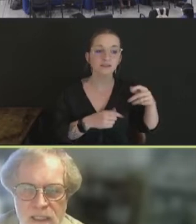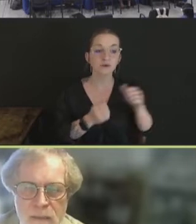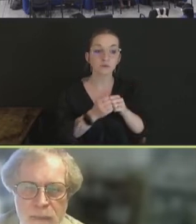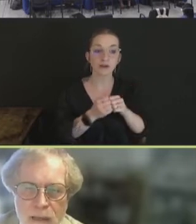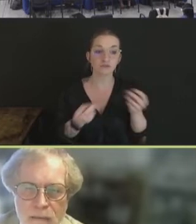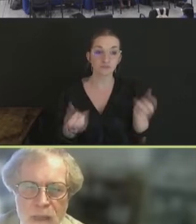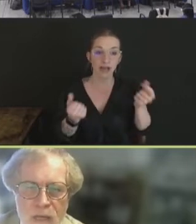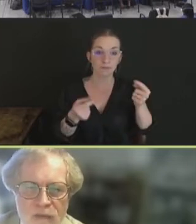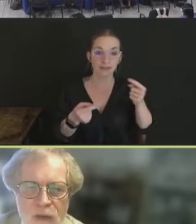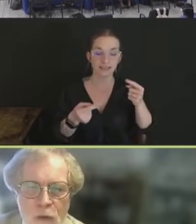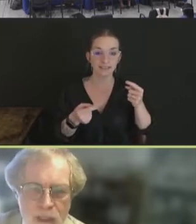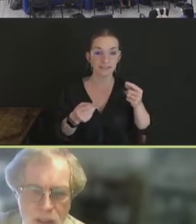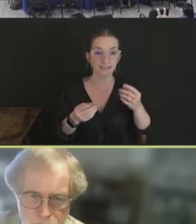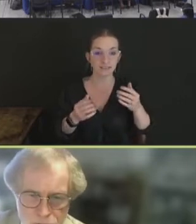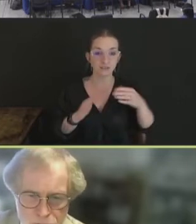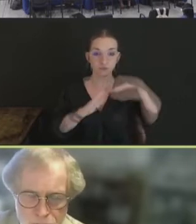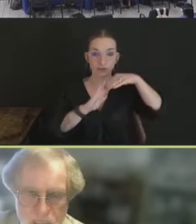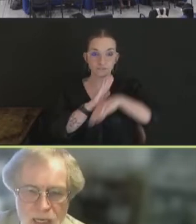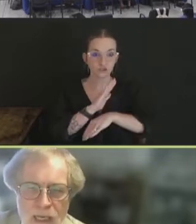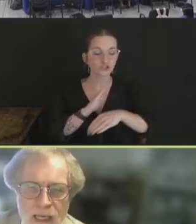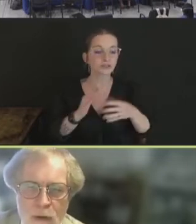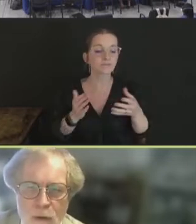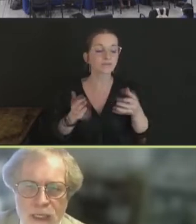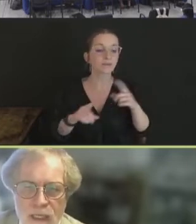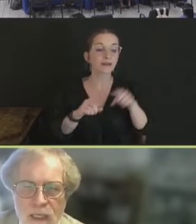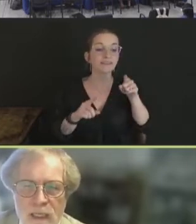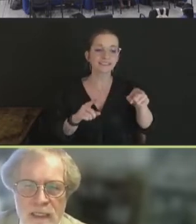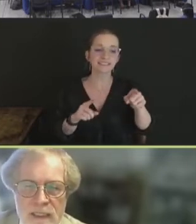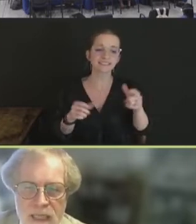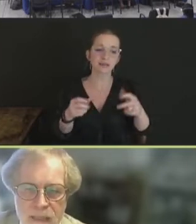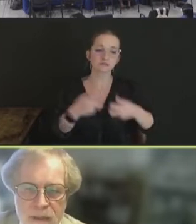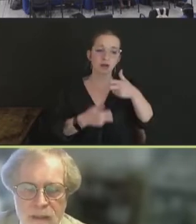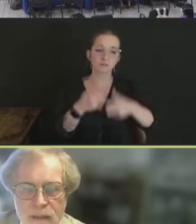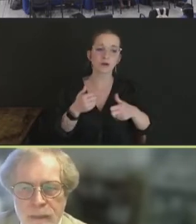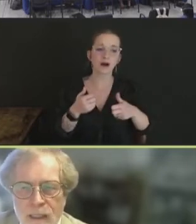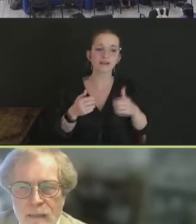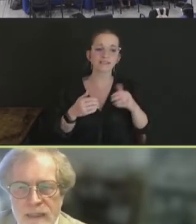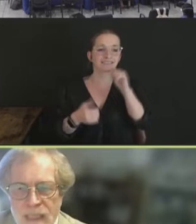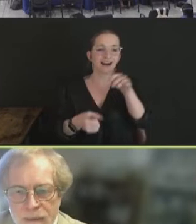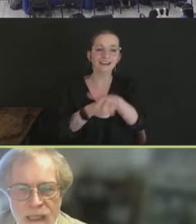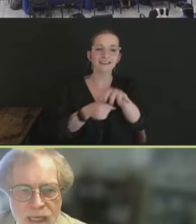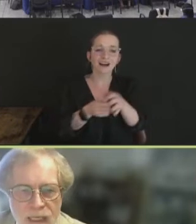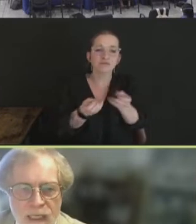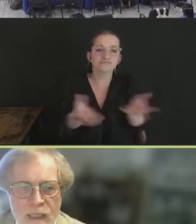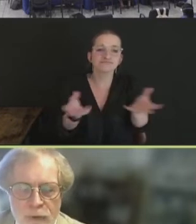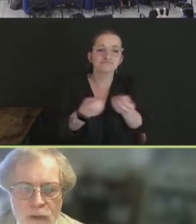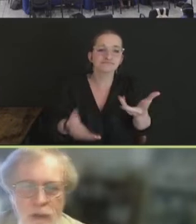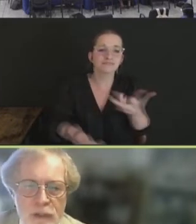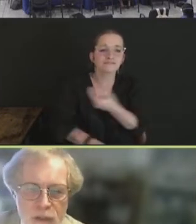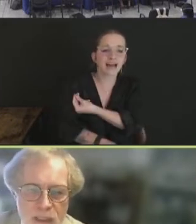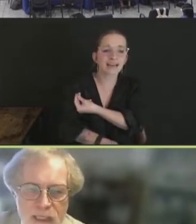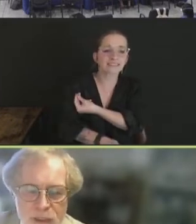This is a problem of low coverage allowing Sabin to become Sabin-like in prolonged circulation